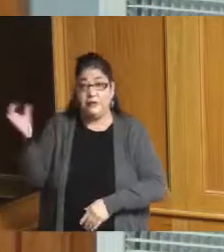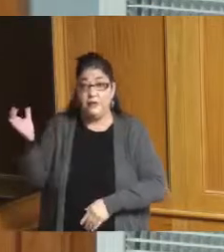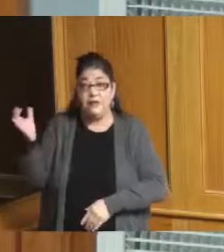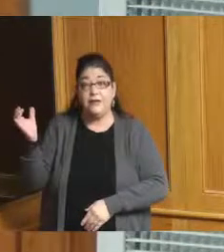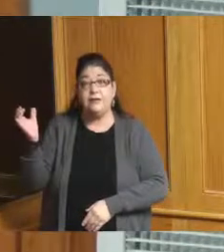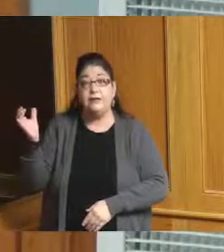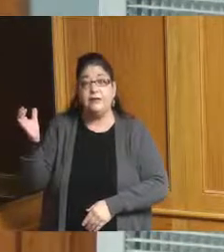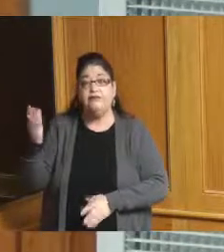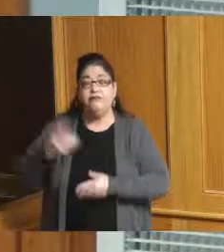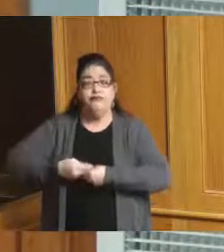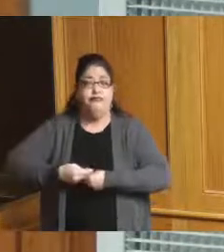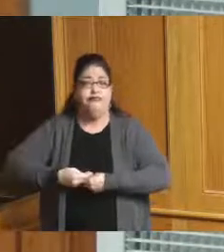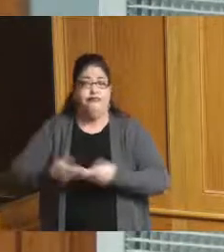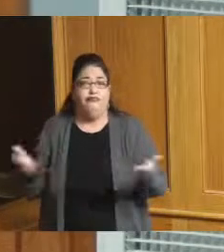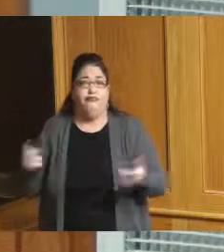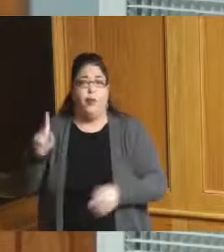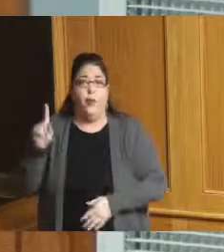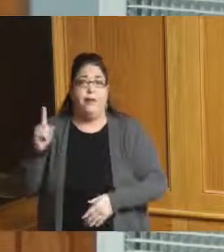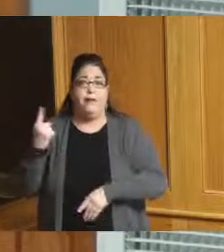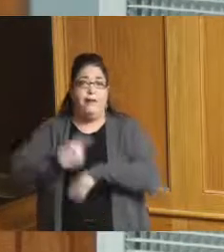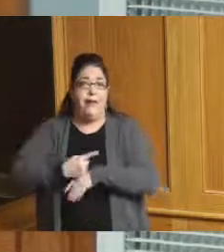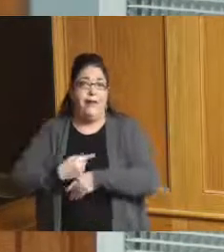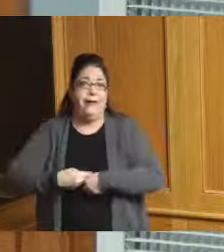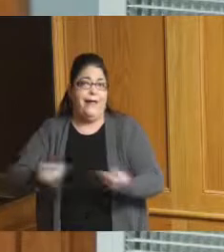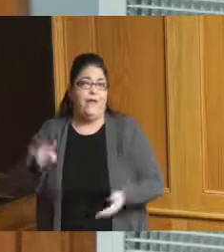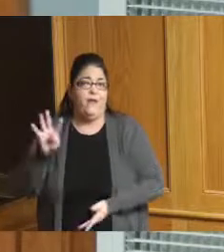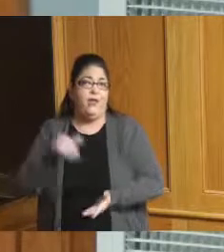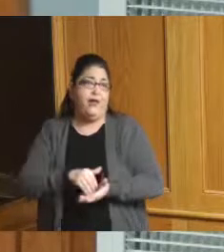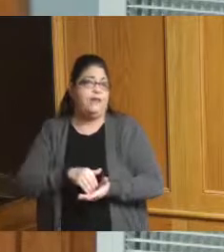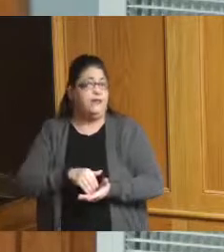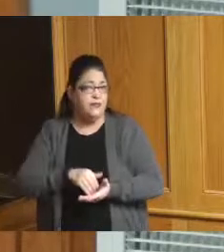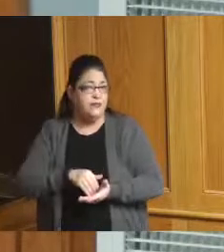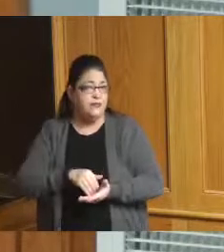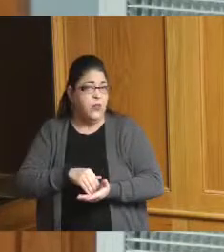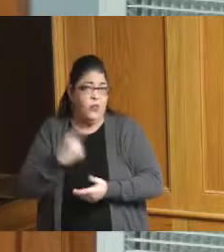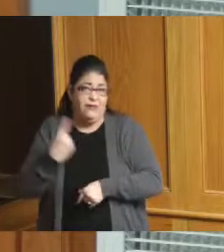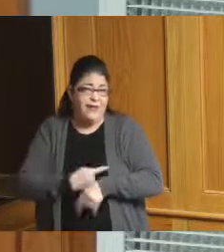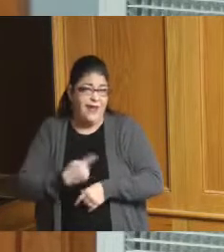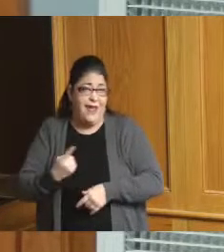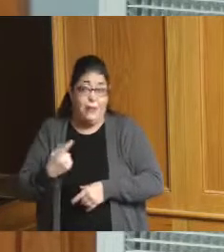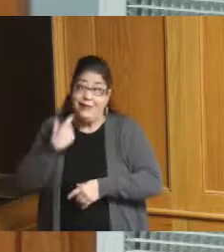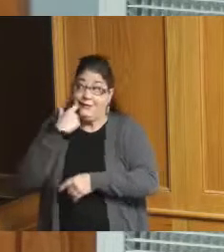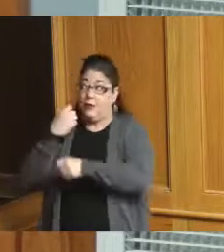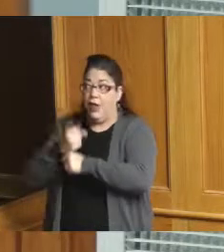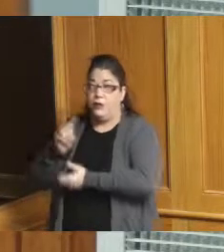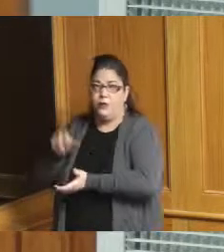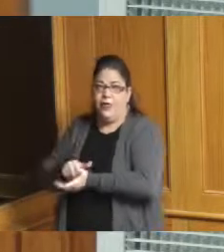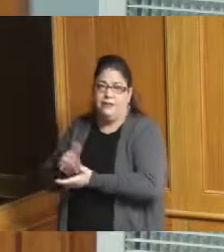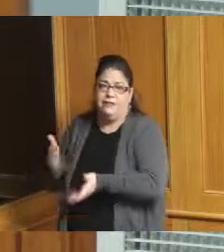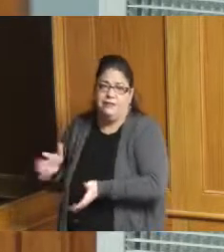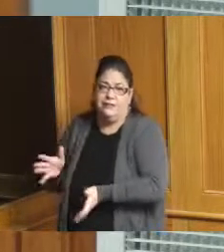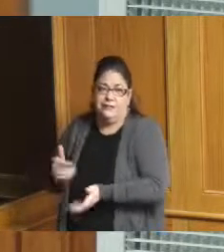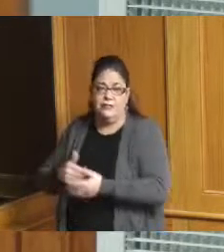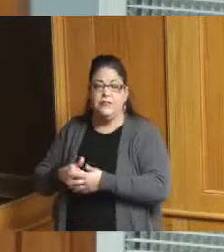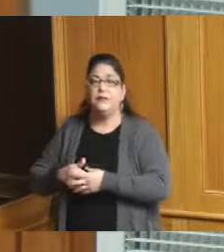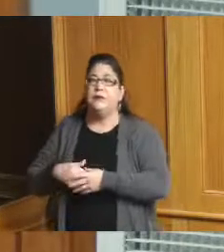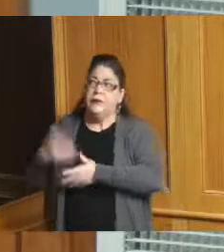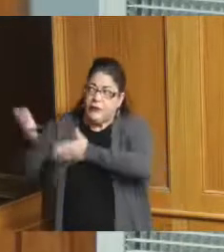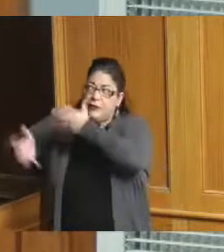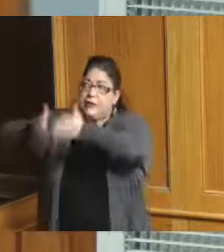I gave out him one day 4,000 test kits and so we are working with with the state to try and see